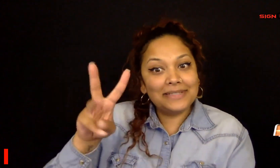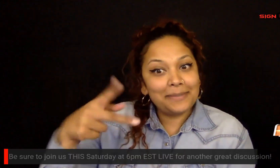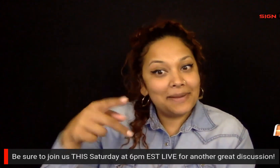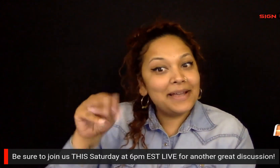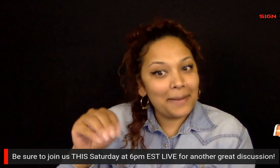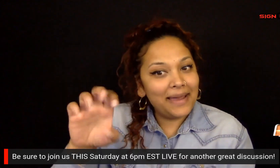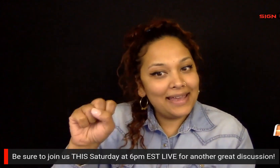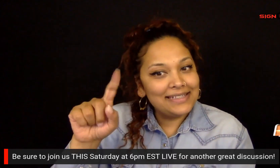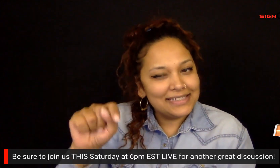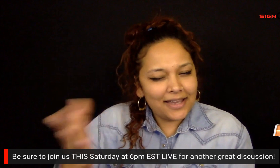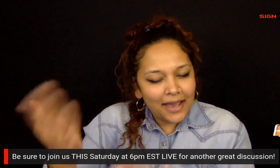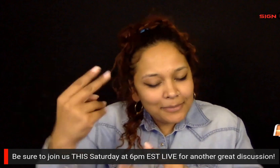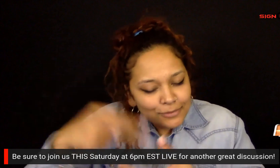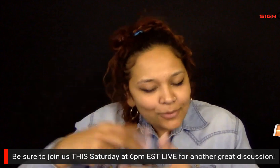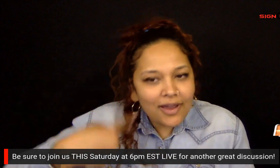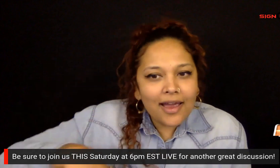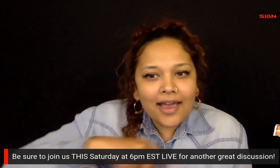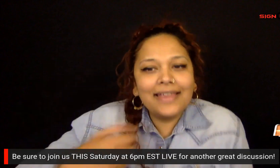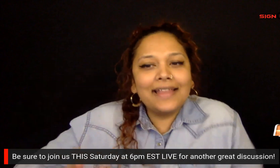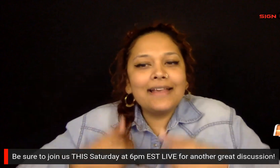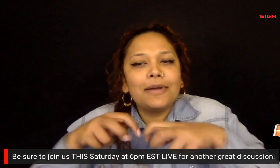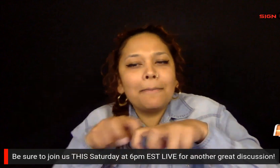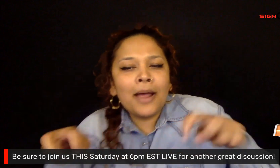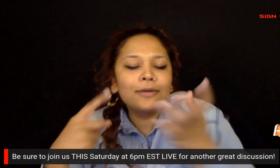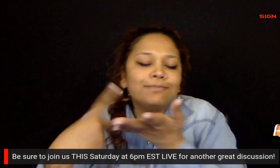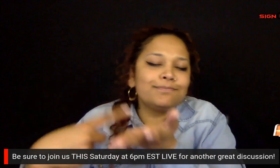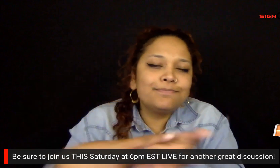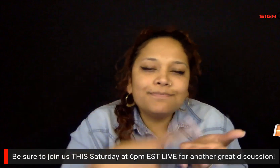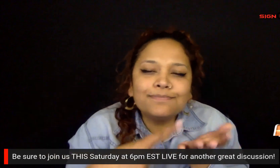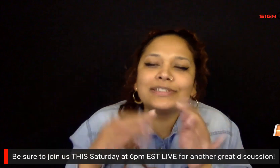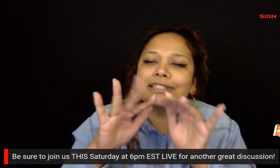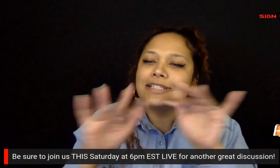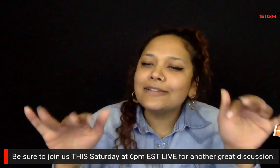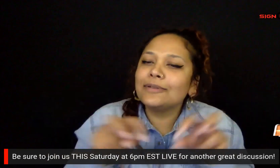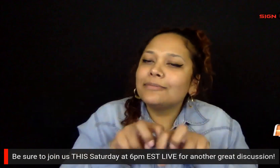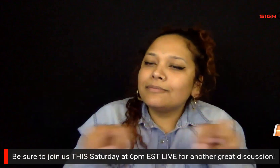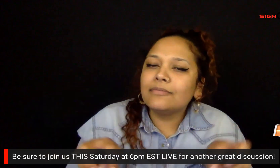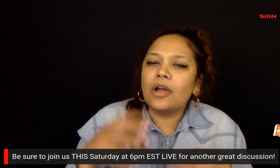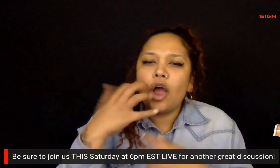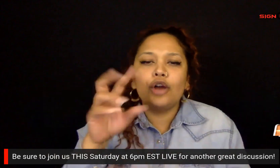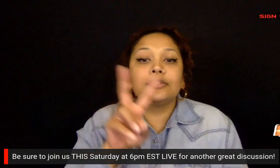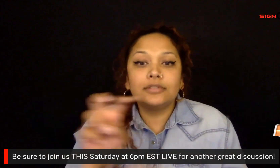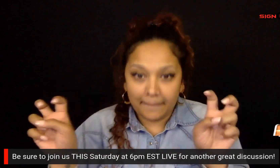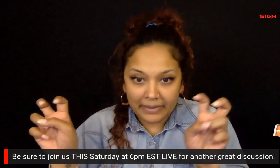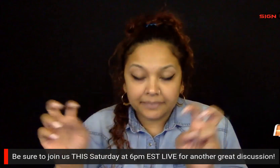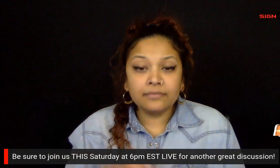Monday through Friday than this Saturday at 6 PM Eastern time join us for a live panel